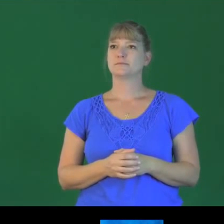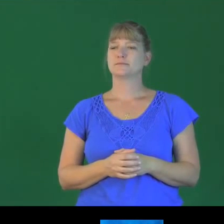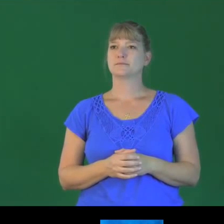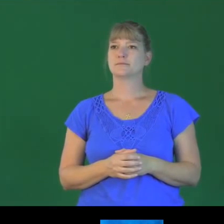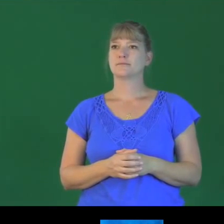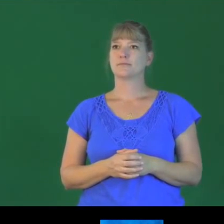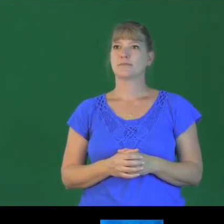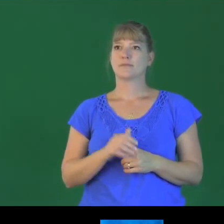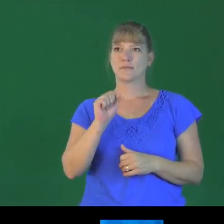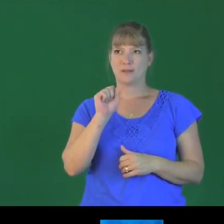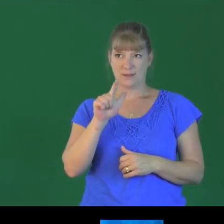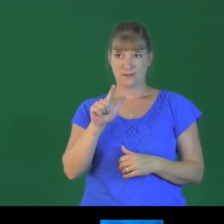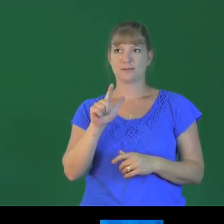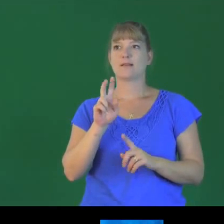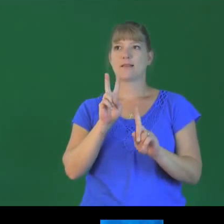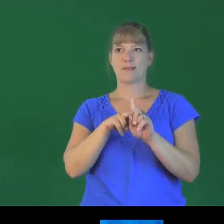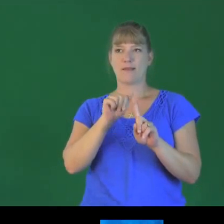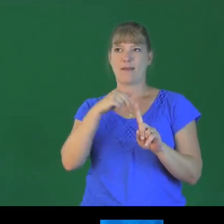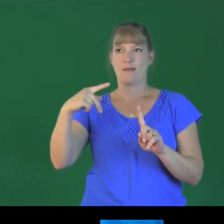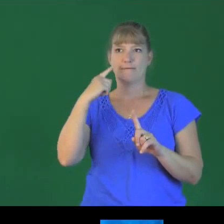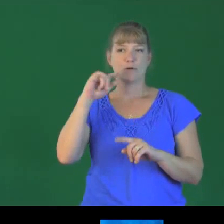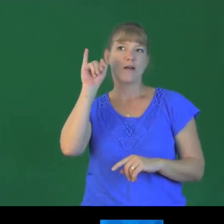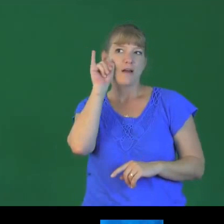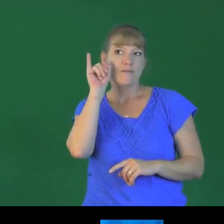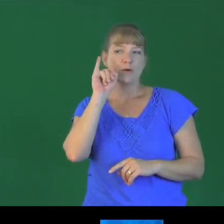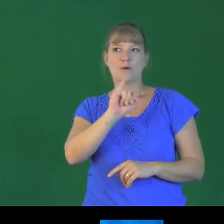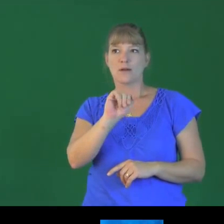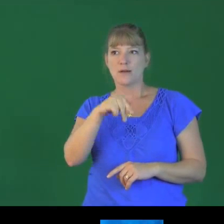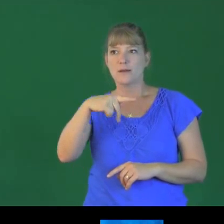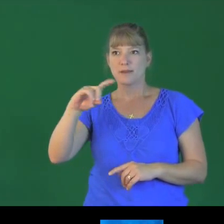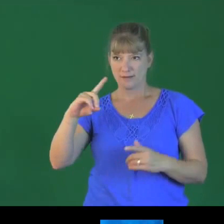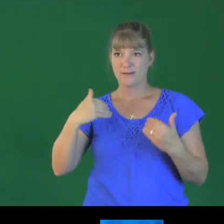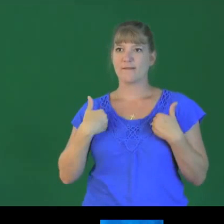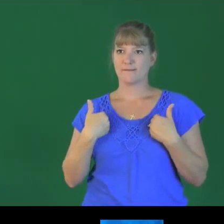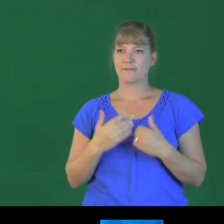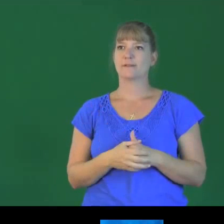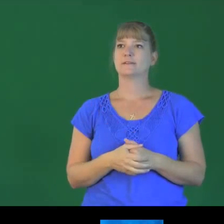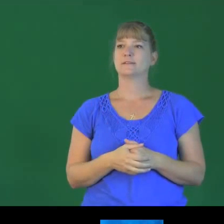There are ASL apps for iPhone and iPad.